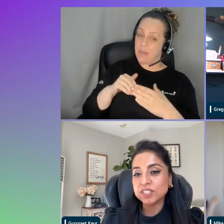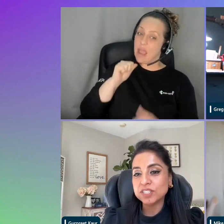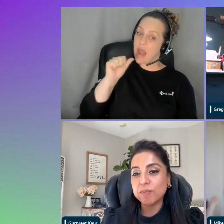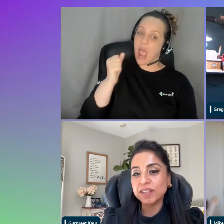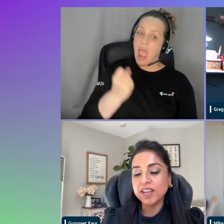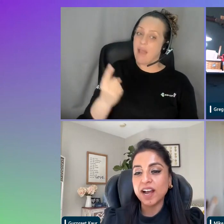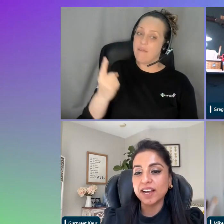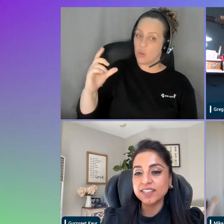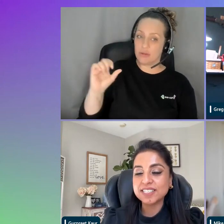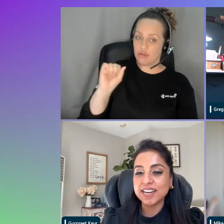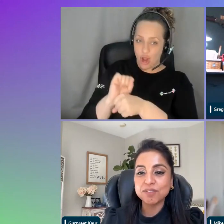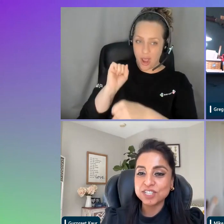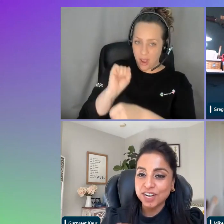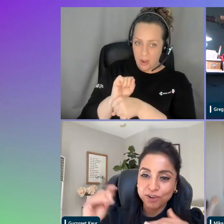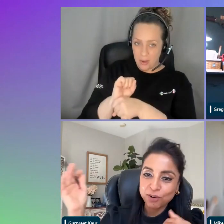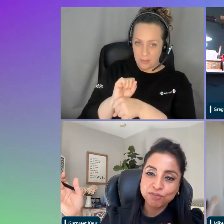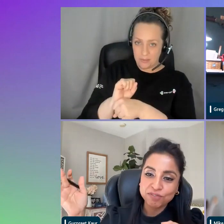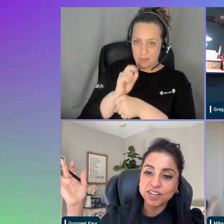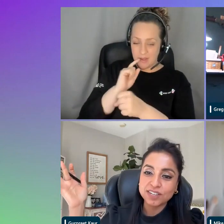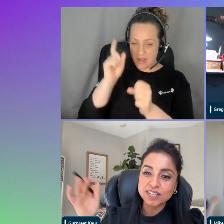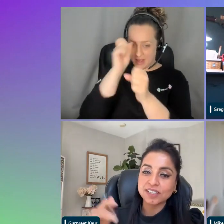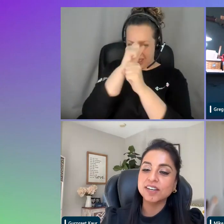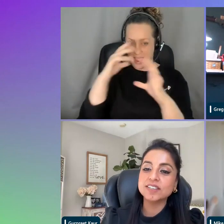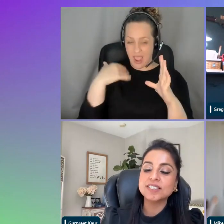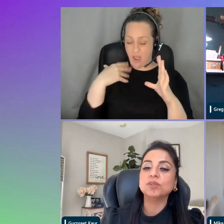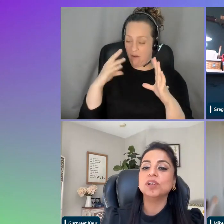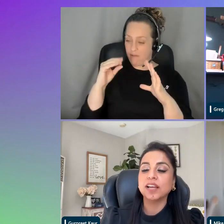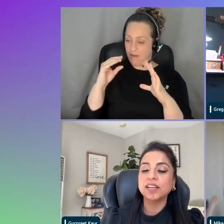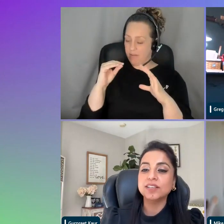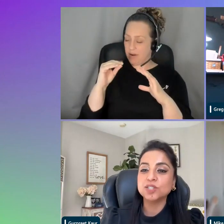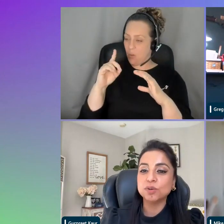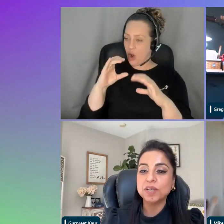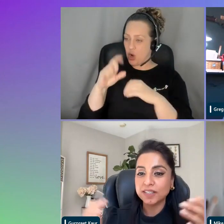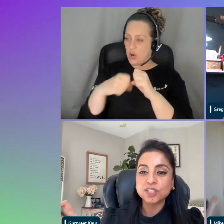successful. >> Yeah, right. If I can add something to that. Sorry, I knew I was gonna go.